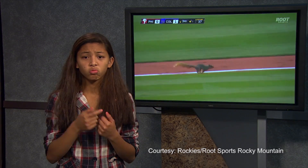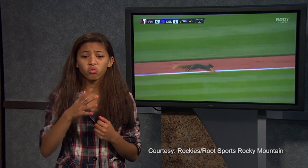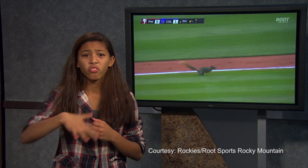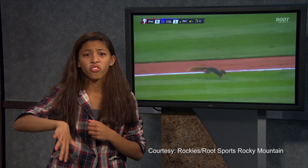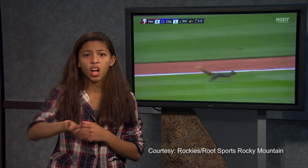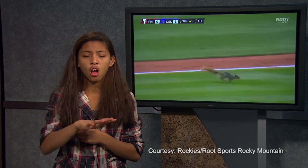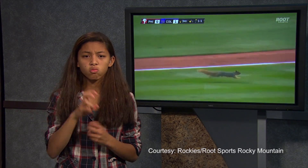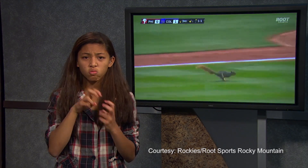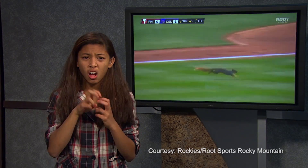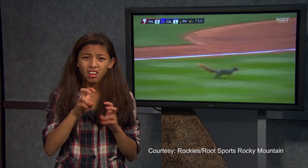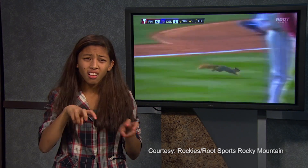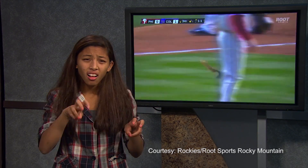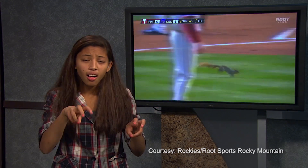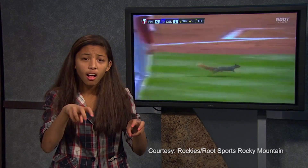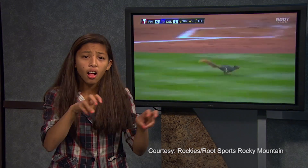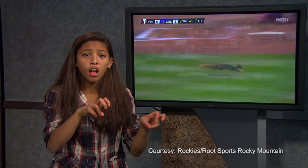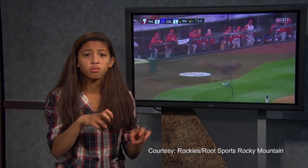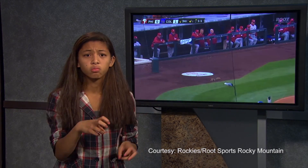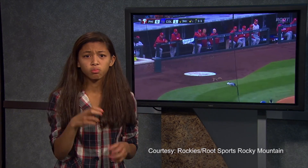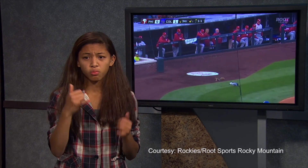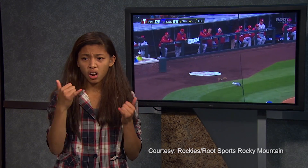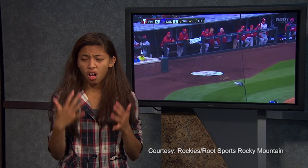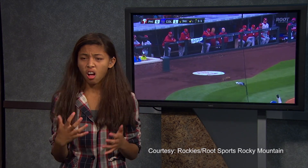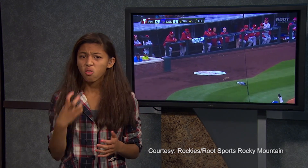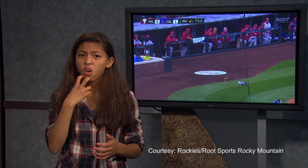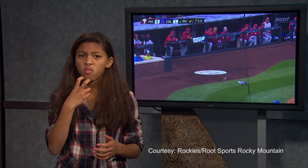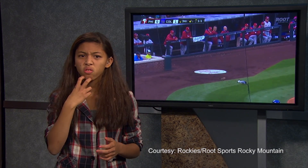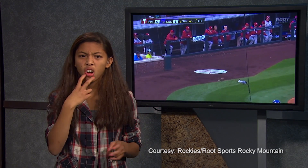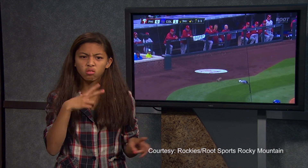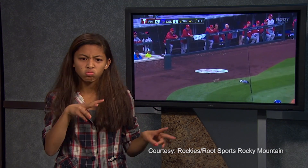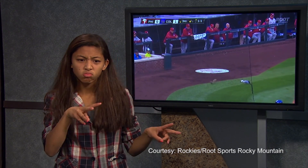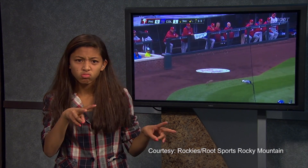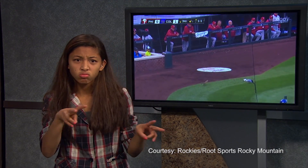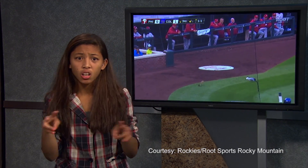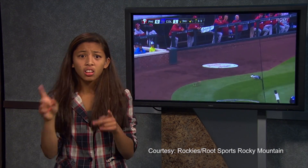SQUIRREL RAN ACROSS THE FIELD AND STOPPED PLAY. BOTH THE PLAYERS AND UMPIRES WATCHED